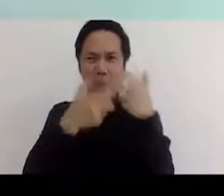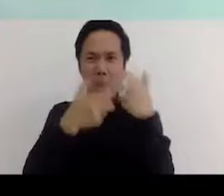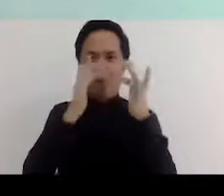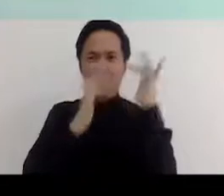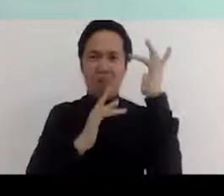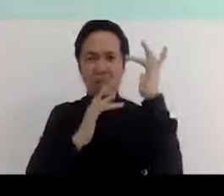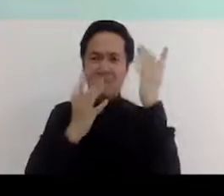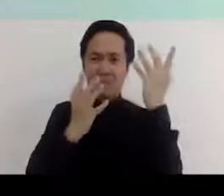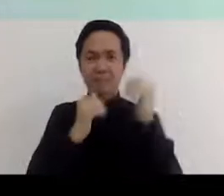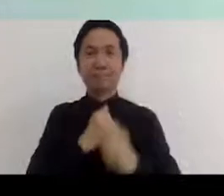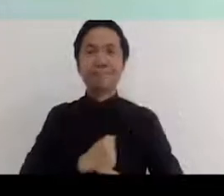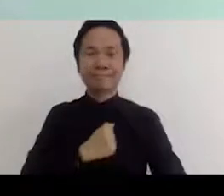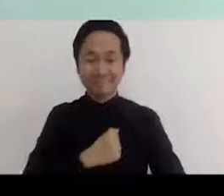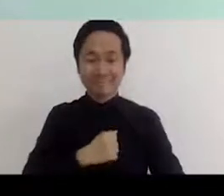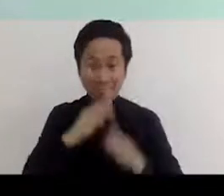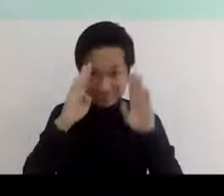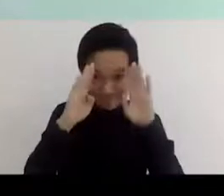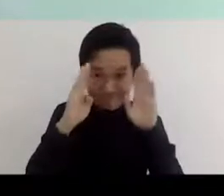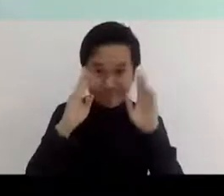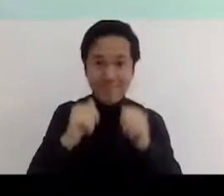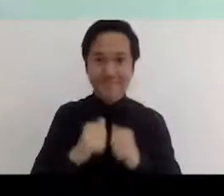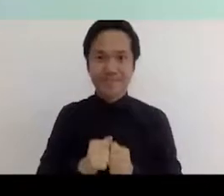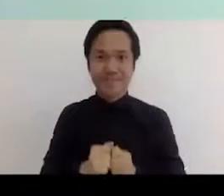It is about disability-disaggregated data.